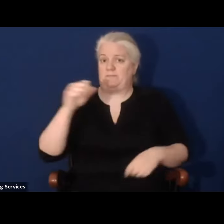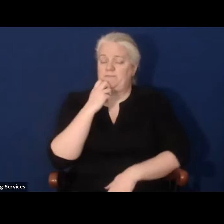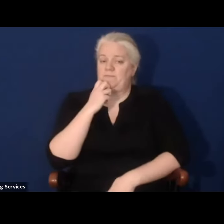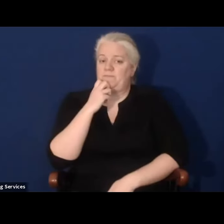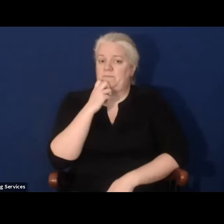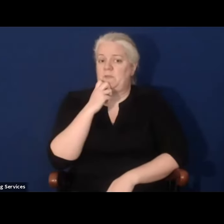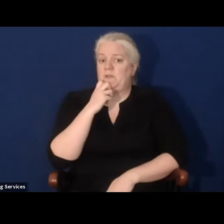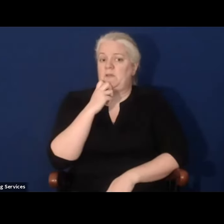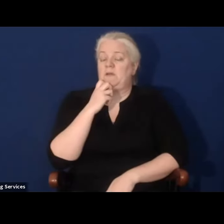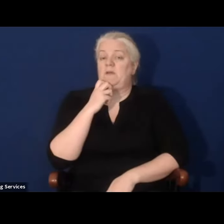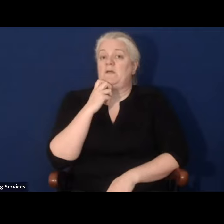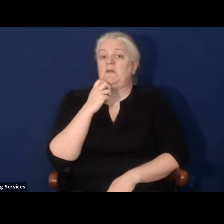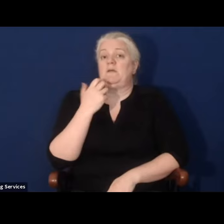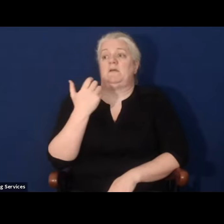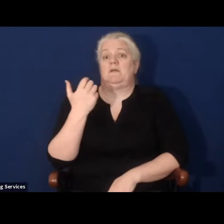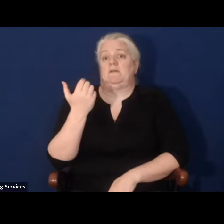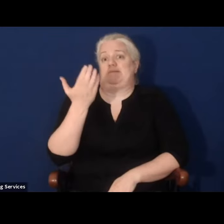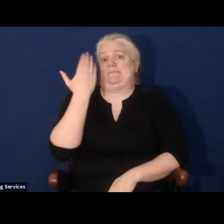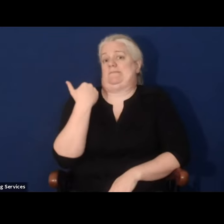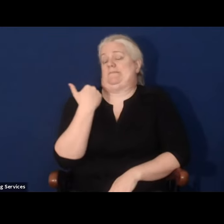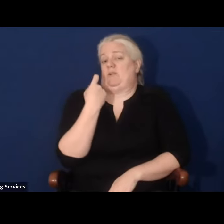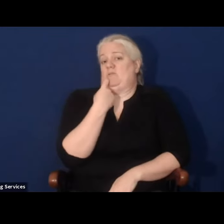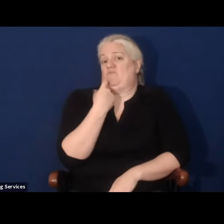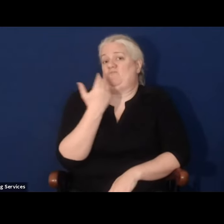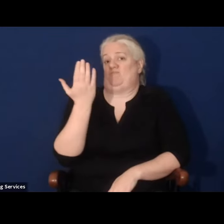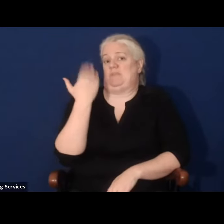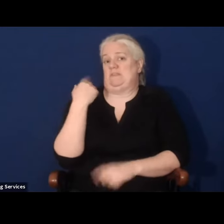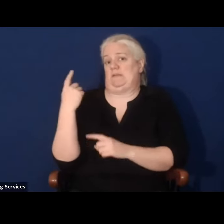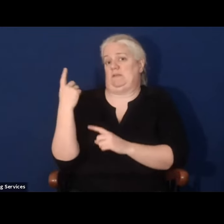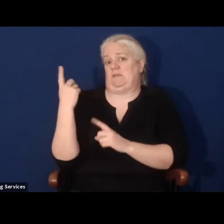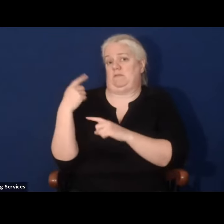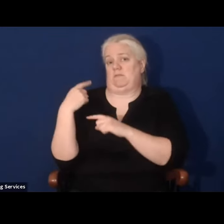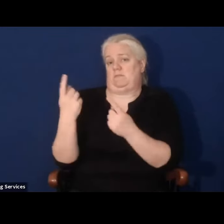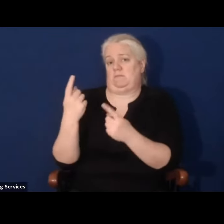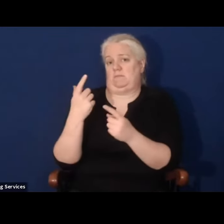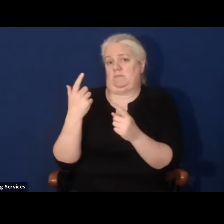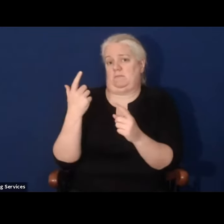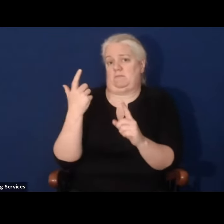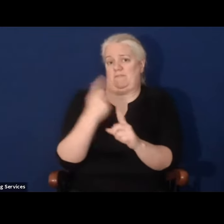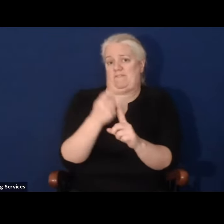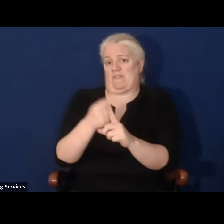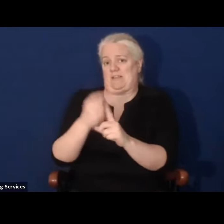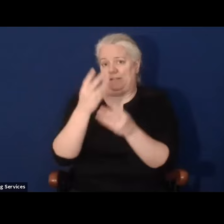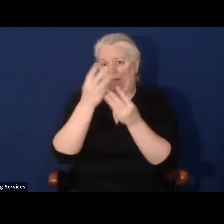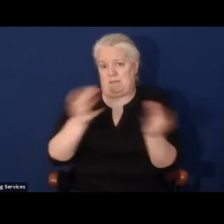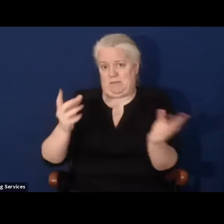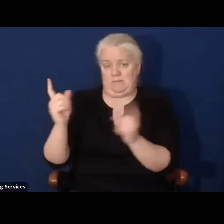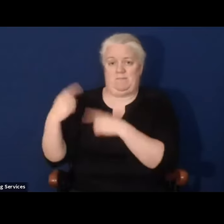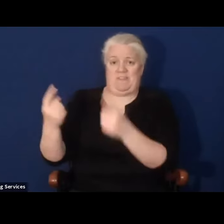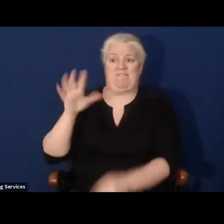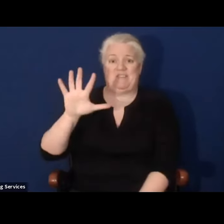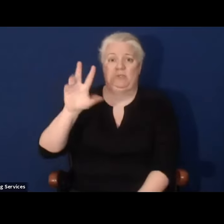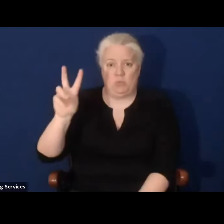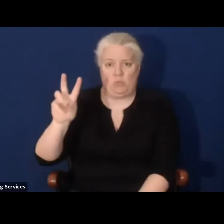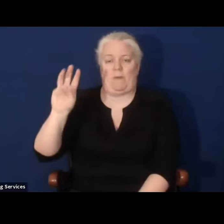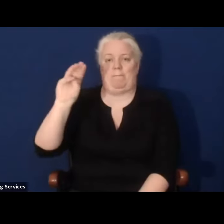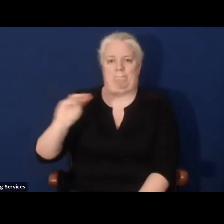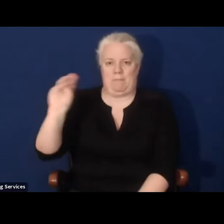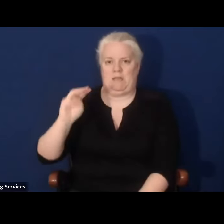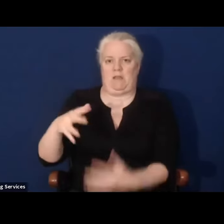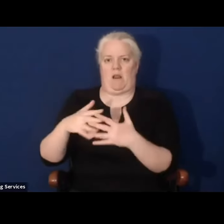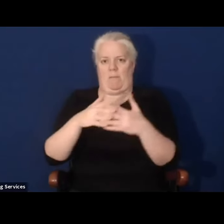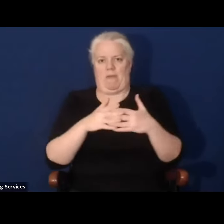Oh, yes. Even from the clinical studies there were those with underlying conditions who were part of the clinical studies, those who had obesity, diabetes, high blood pressure, those who had HIV. They were part of the initial clinical studies. And right now, between December 14th and February 14, 52 million U.S. residents have been vaccinated. 52 million. And as I showed you before, over 1.3 million people in New York City alone have been vaccinated.